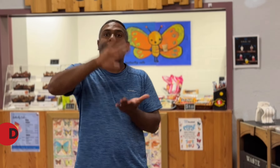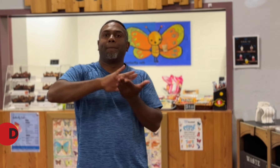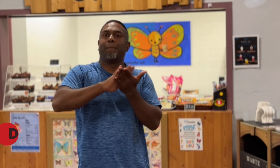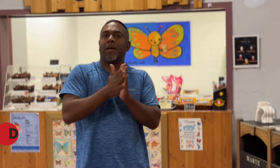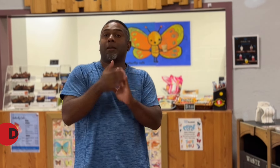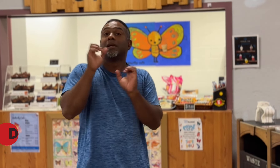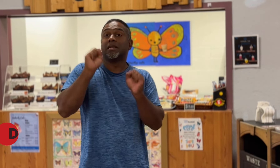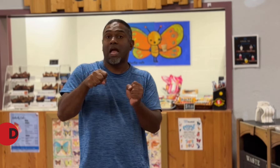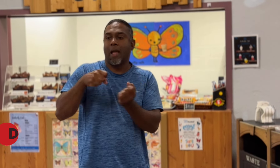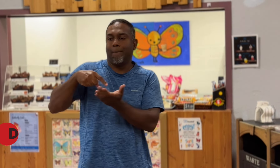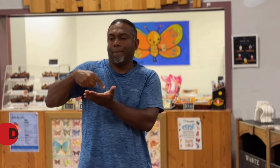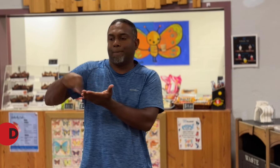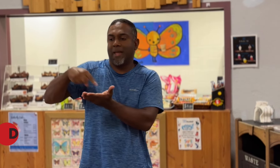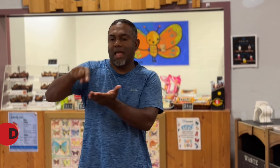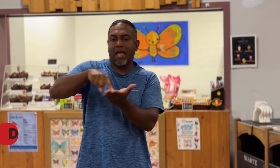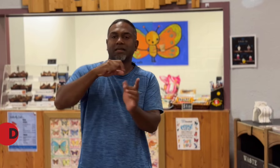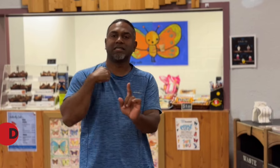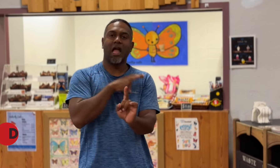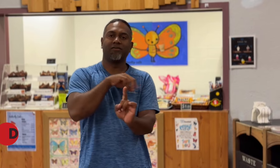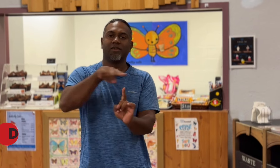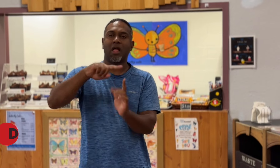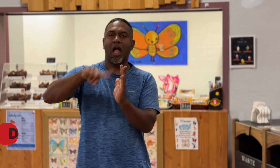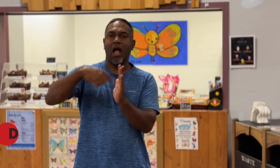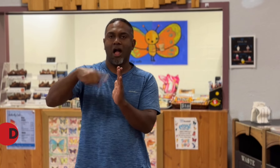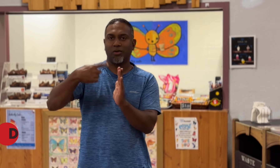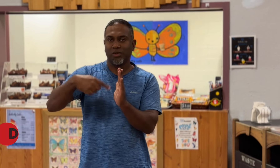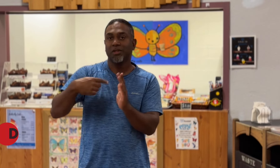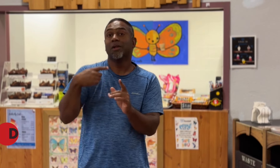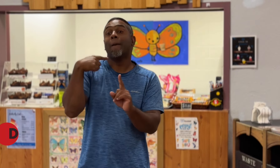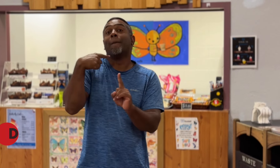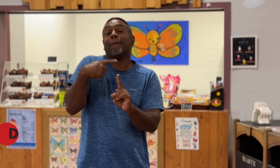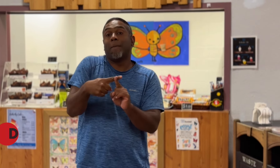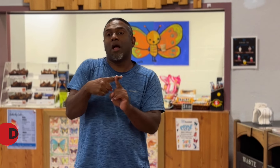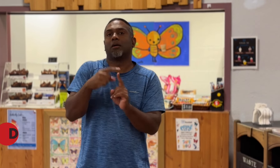to cover costs of an end of year certificate ceremony appreciation